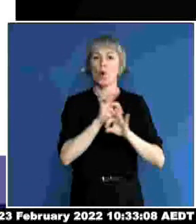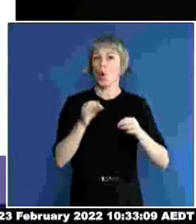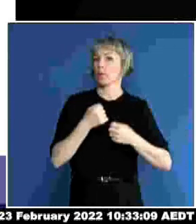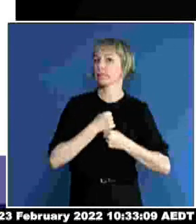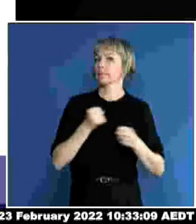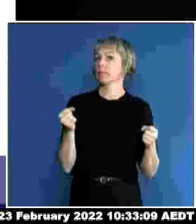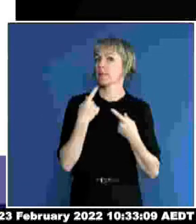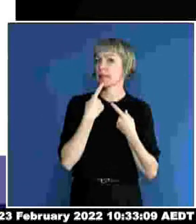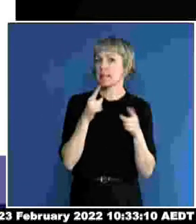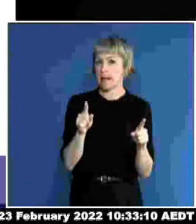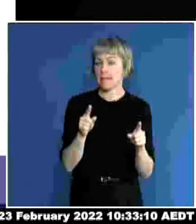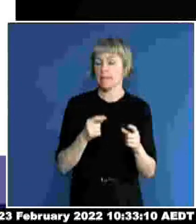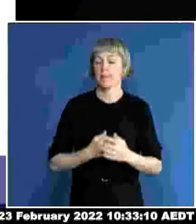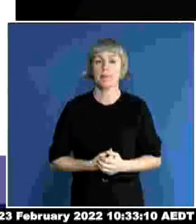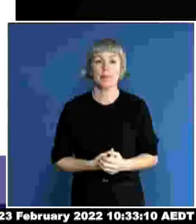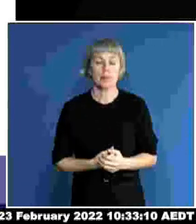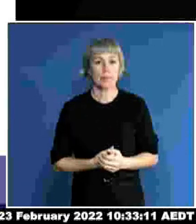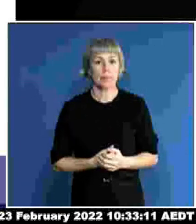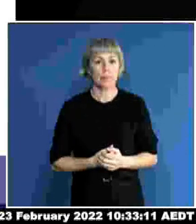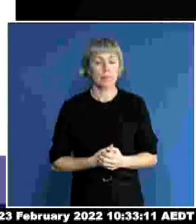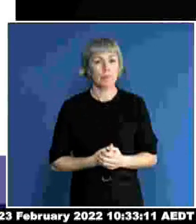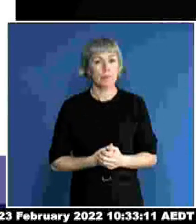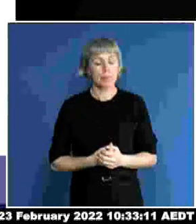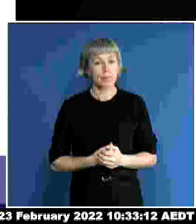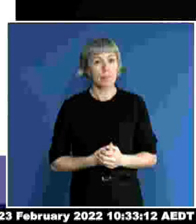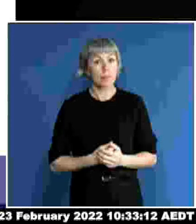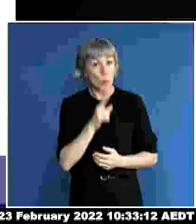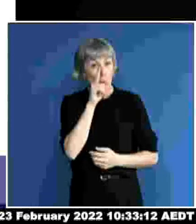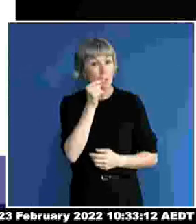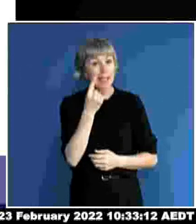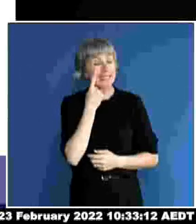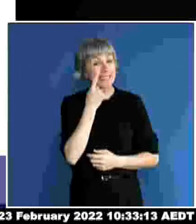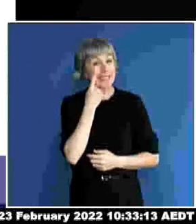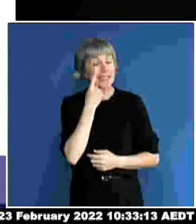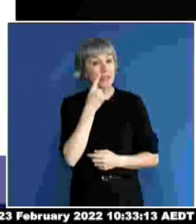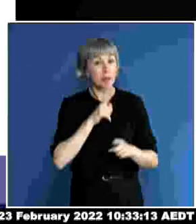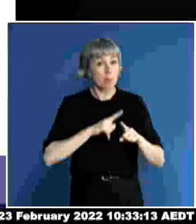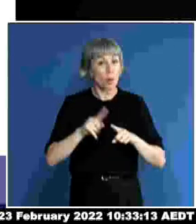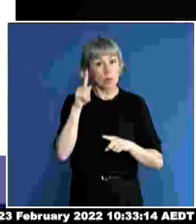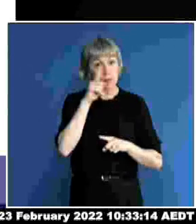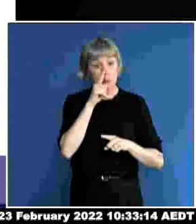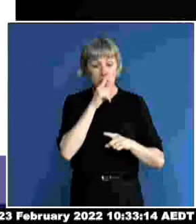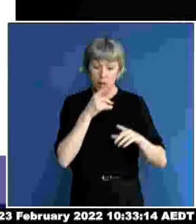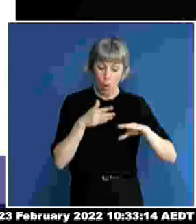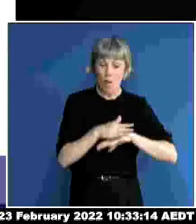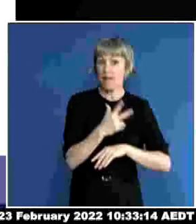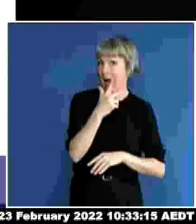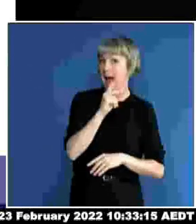participants, comprising over 80 per cent, are people with physical or psychiatric